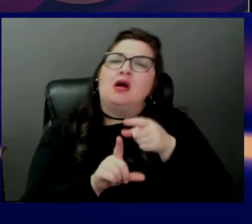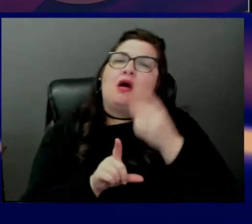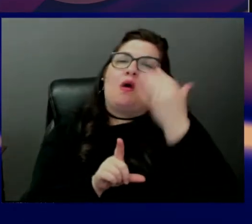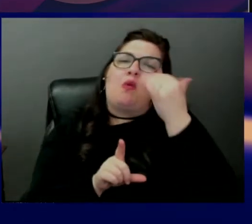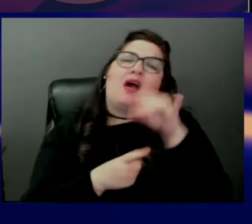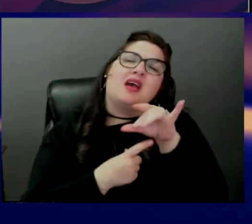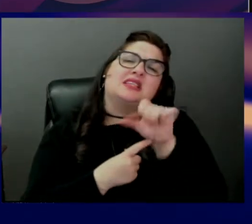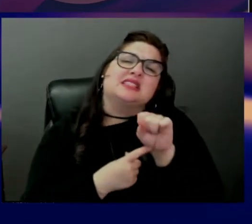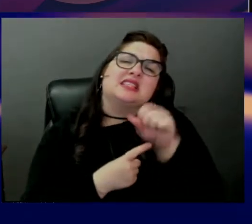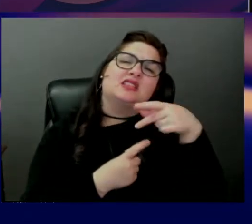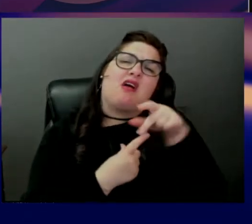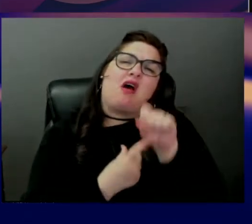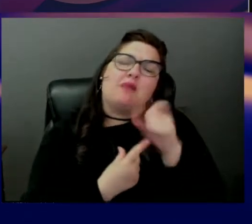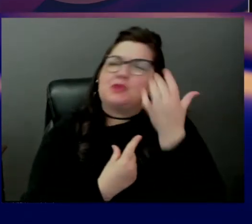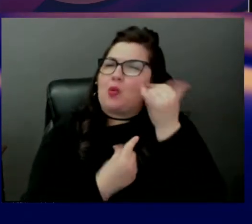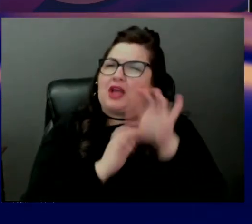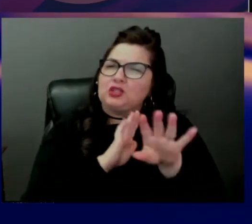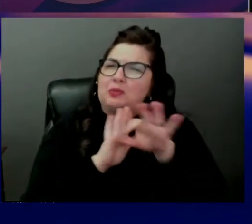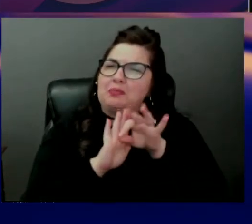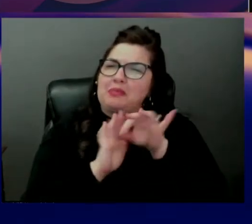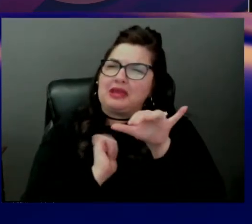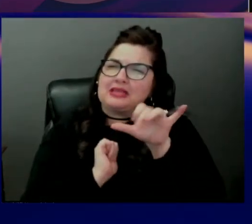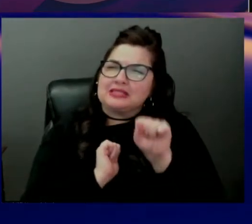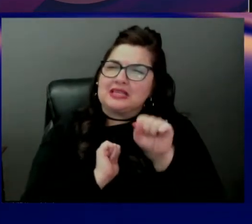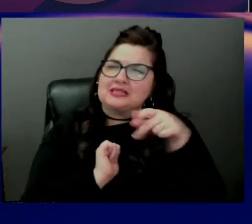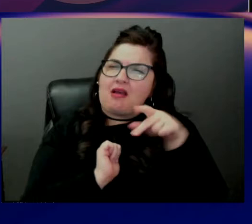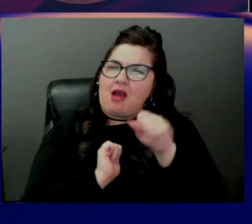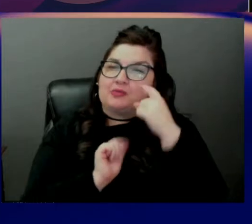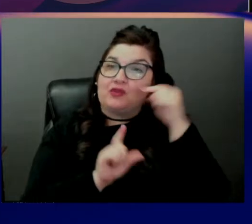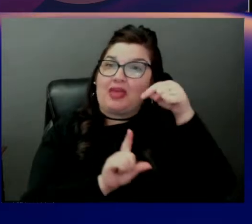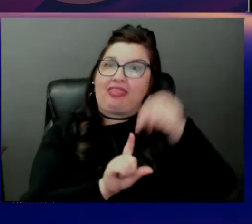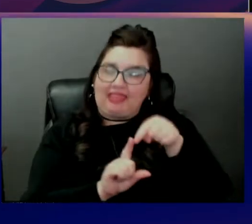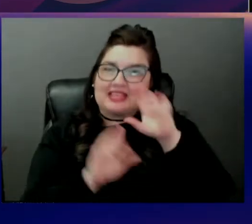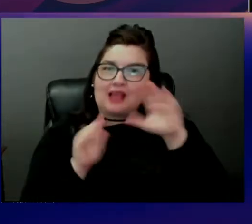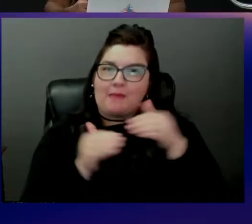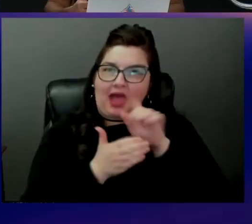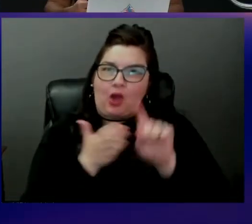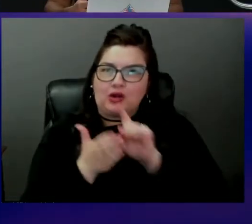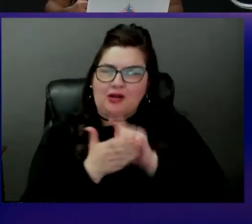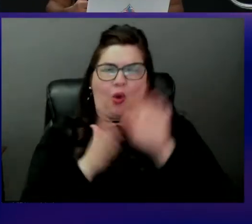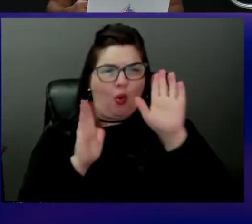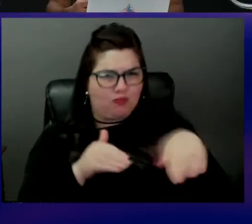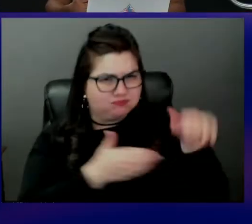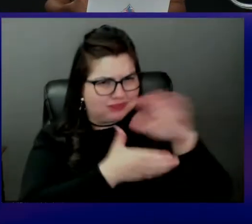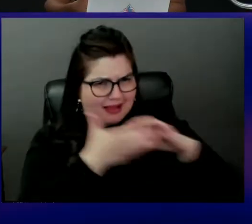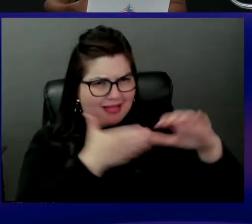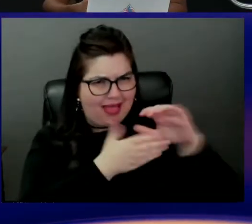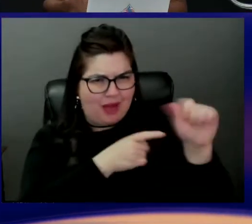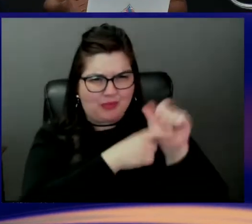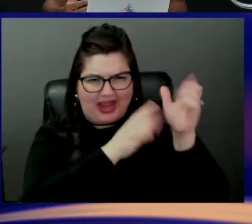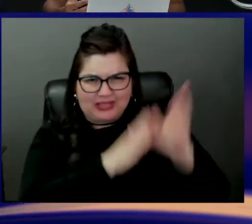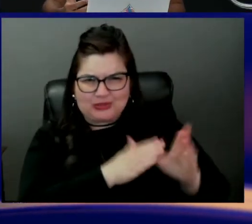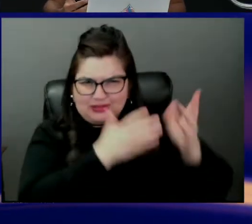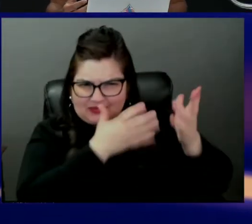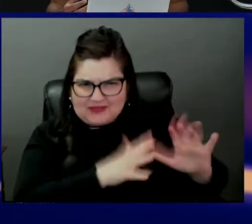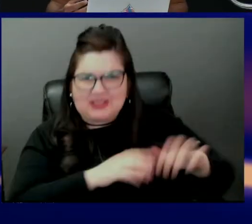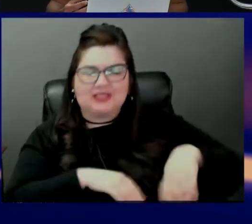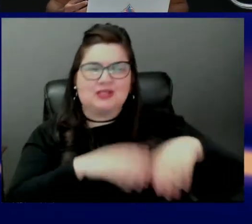Why did you pick sysops for, for this Power Hour? So we've done cloud practitioner. We have have the solutions architect associate